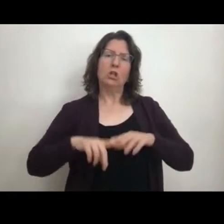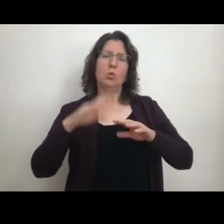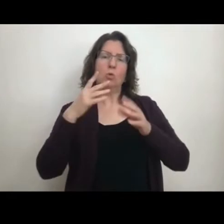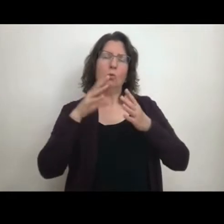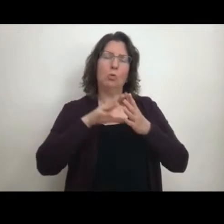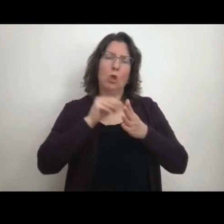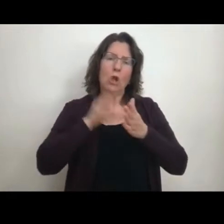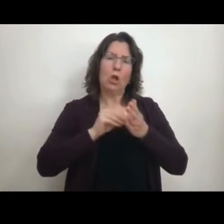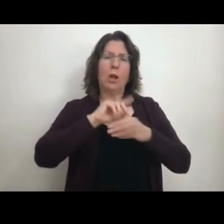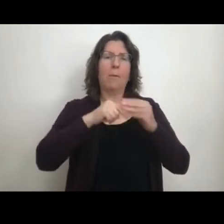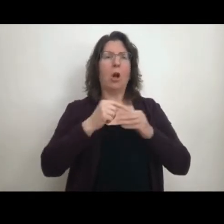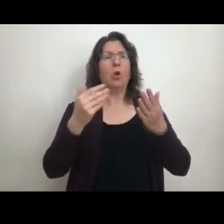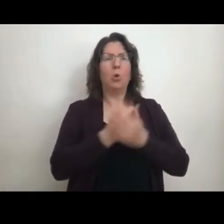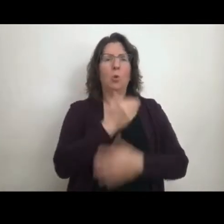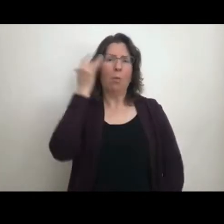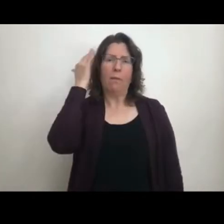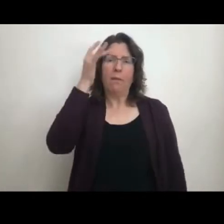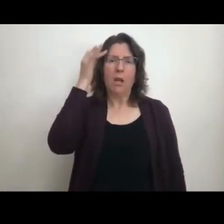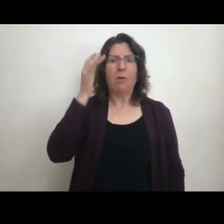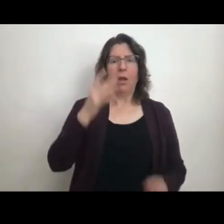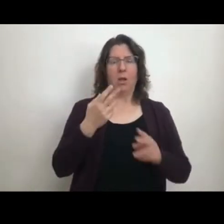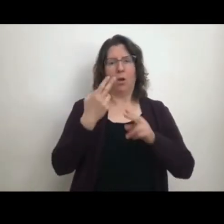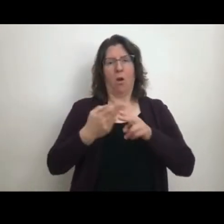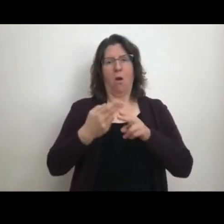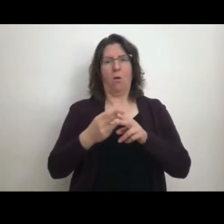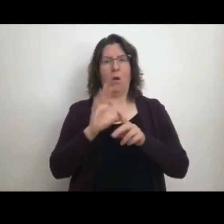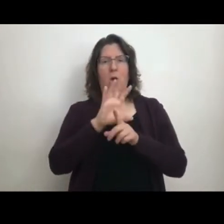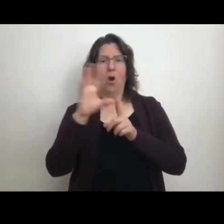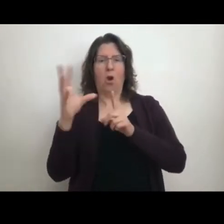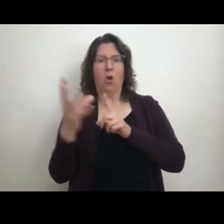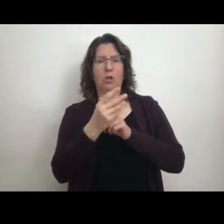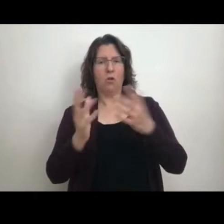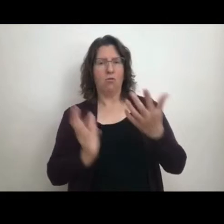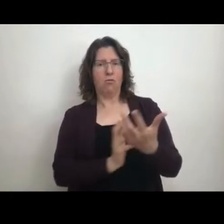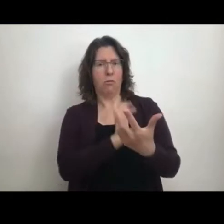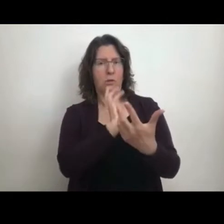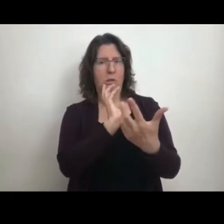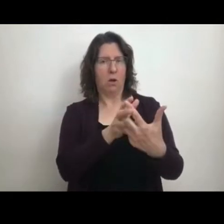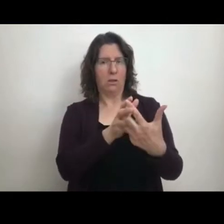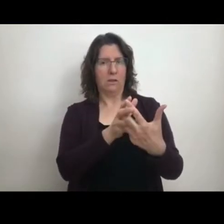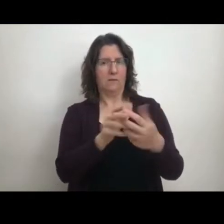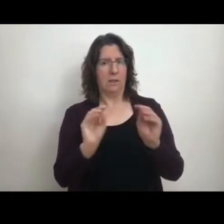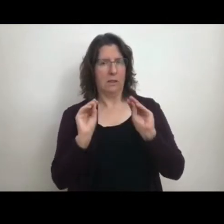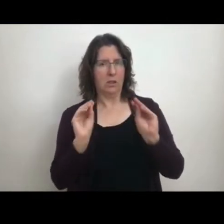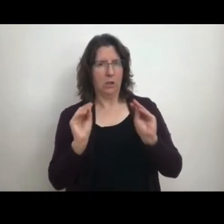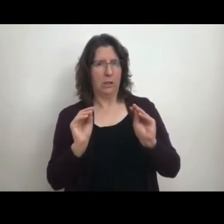I started to look at culturally responsive pedagogy.